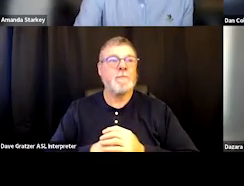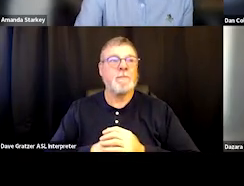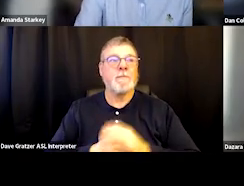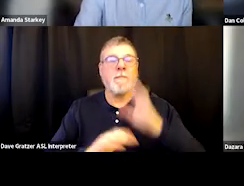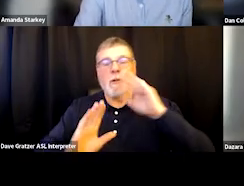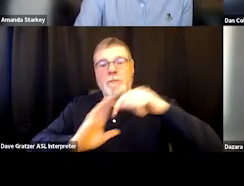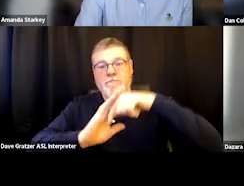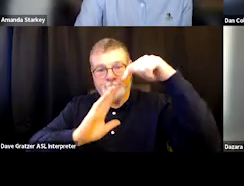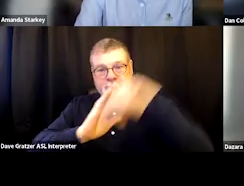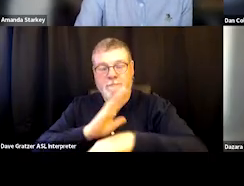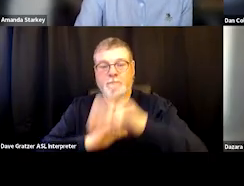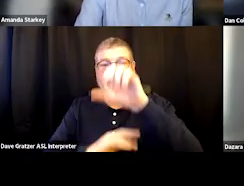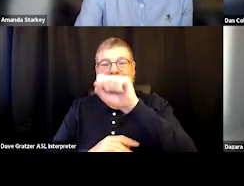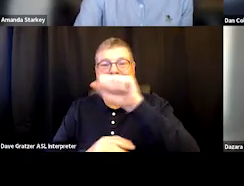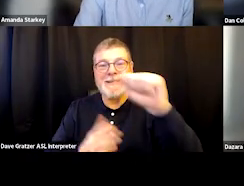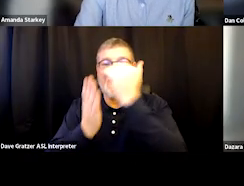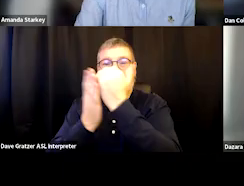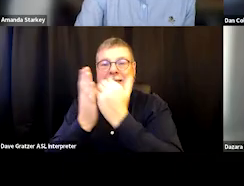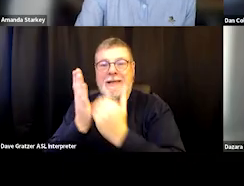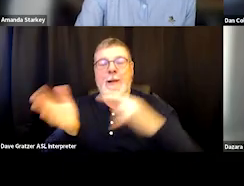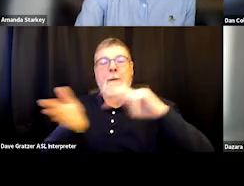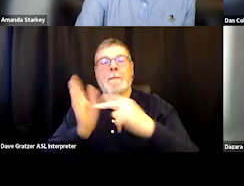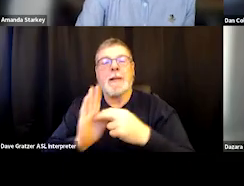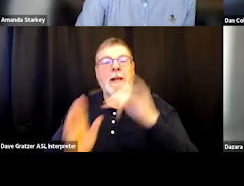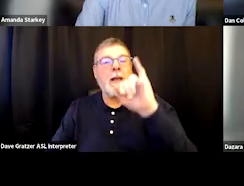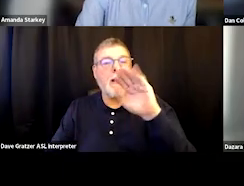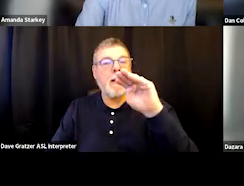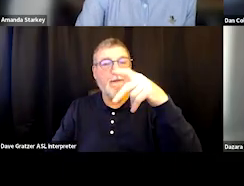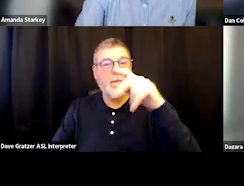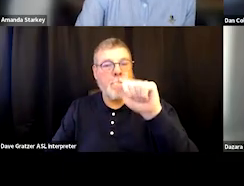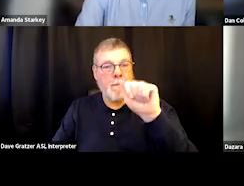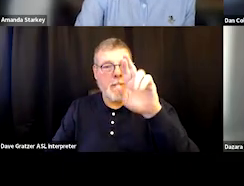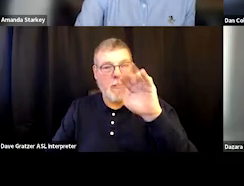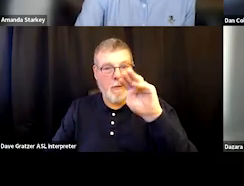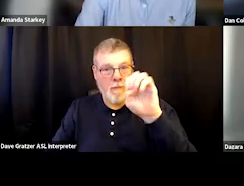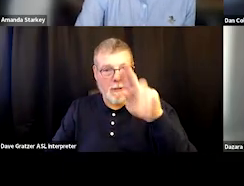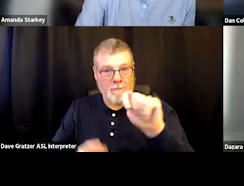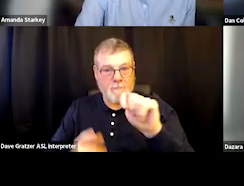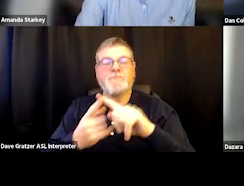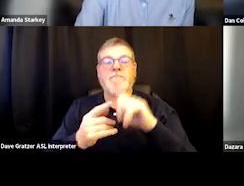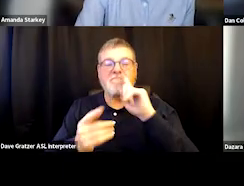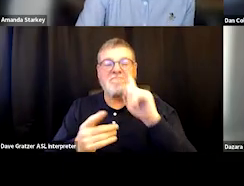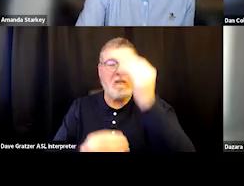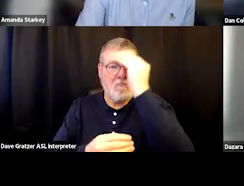of SSA's listing of impairments, and then we'll do a refresher on the SOAR medical summary report,